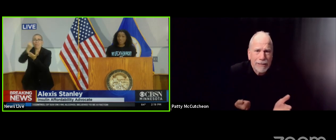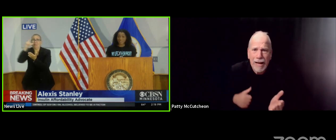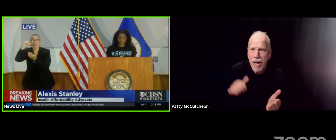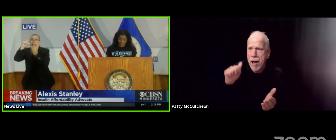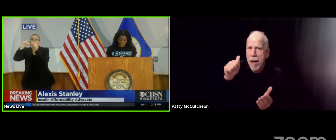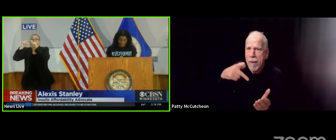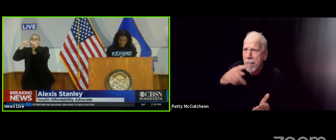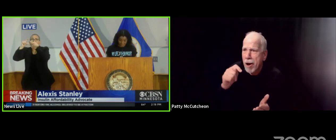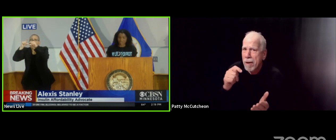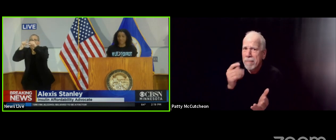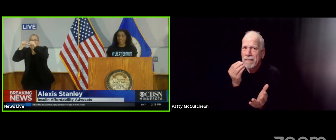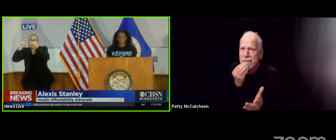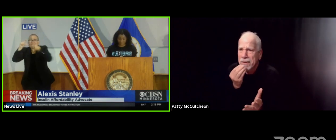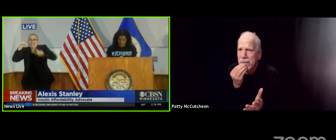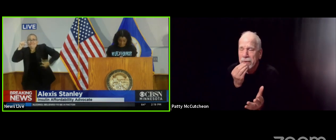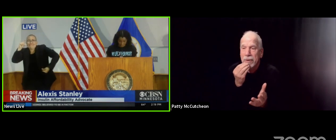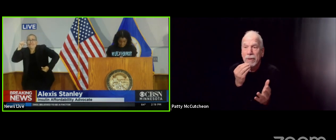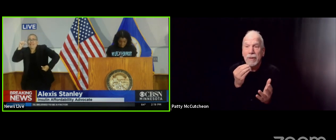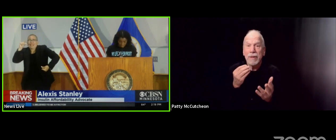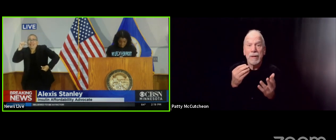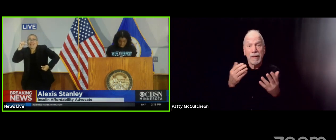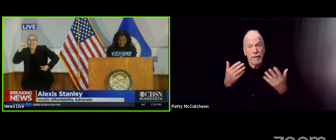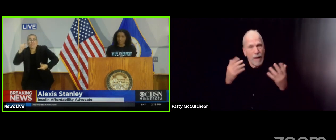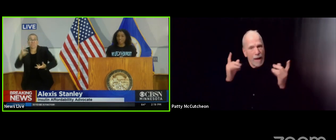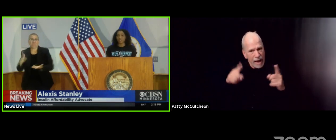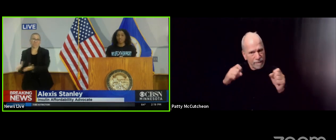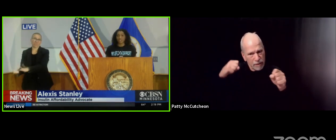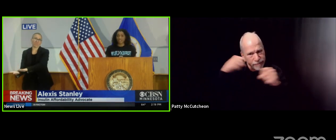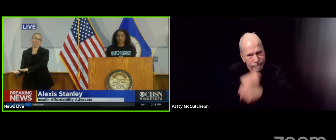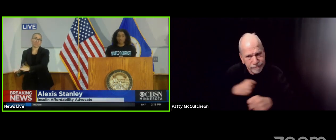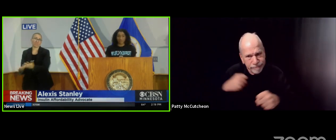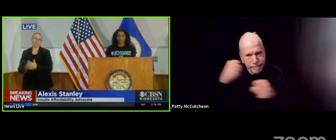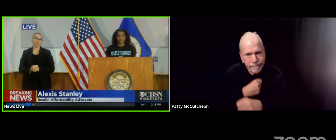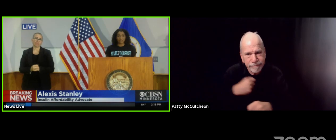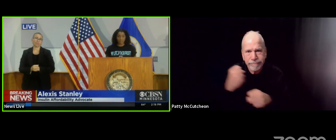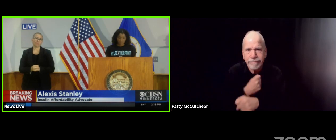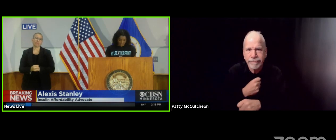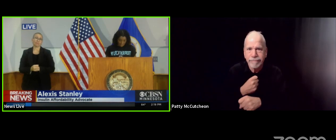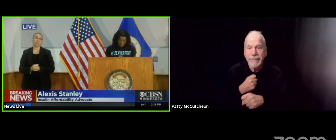TO CELEBRATE THE IMPLEMENTATION OF ALEC'S BILL AND NOTHING IS GOING TO TAKE THAT AWAY FROM US.